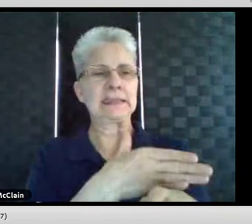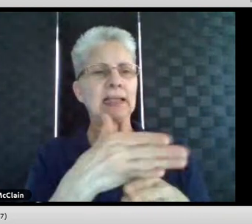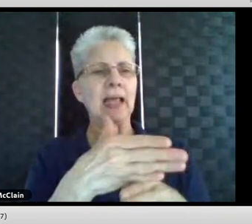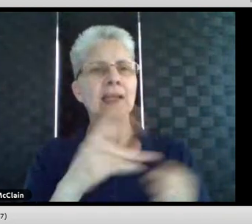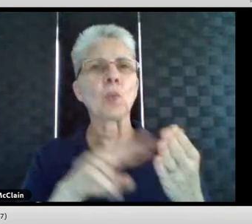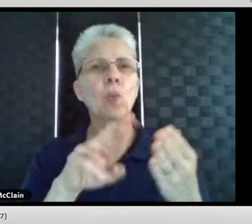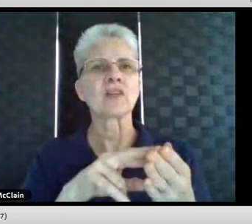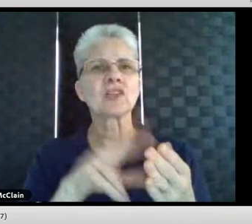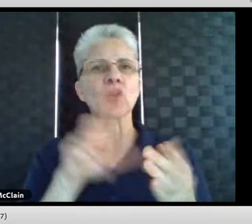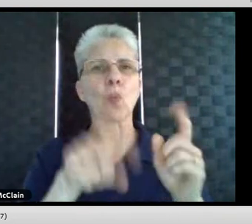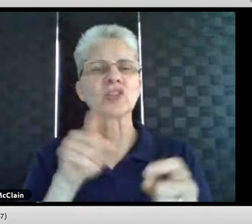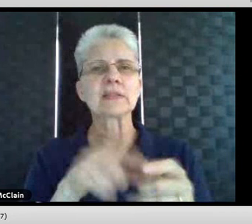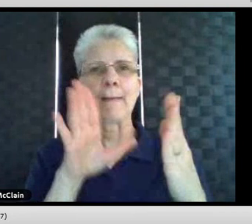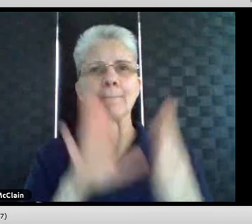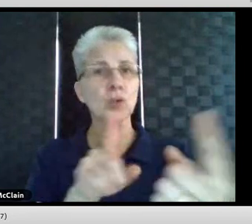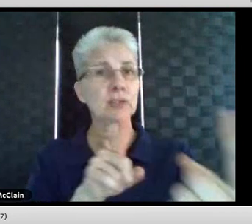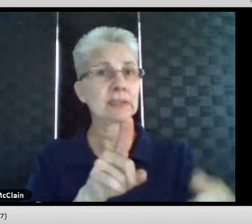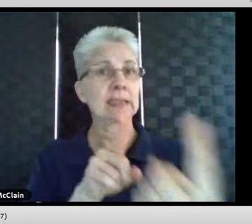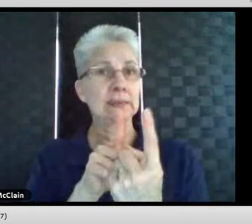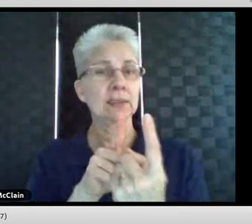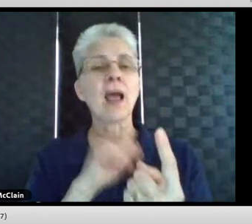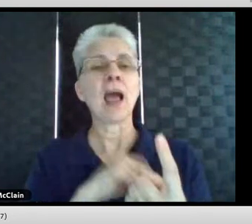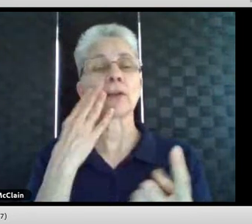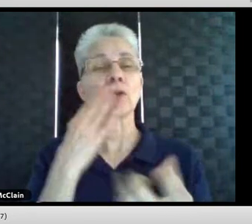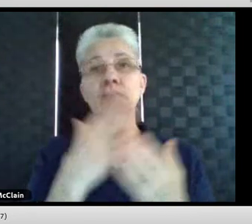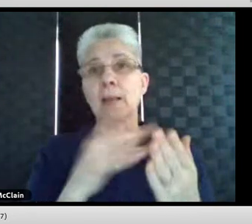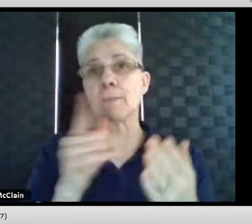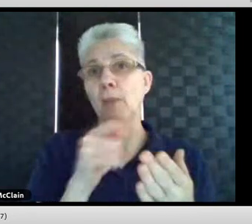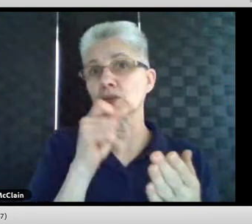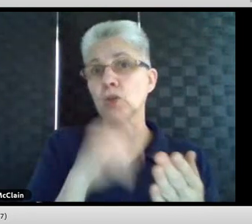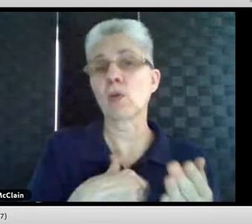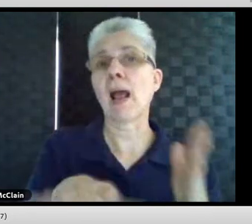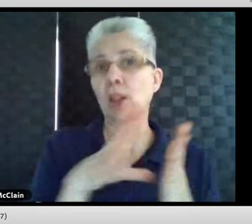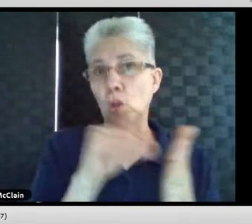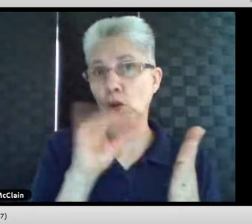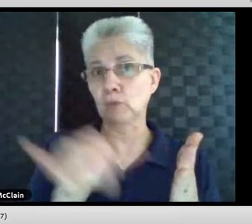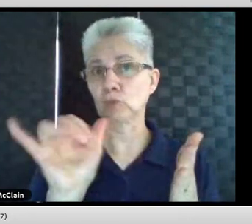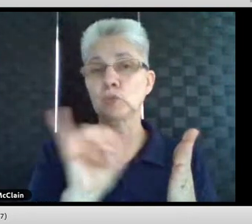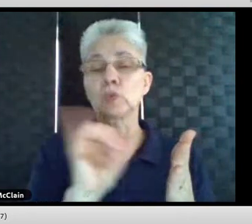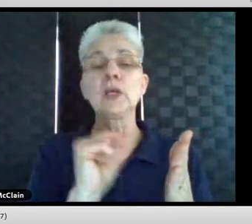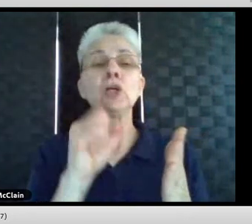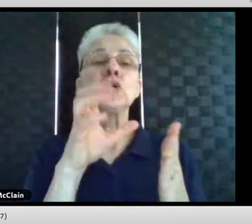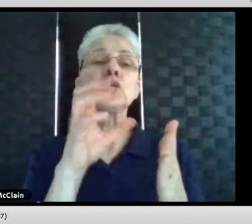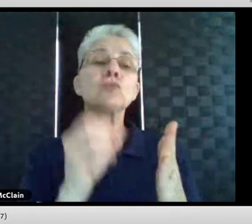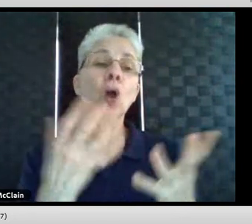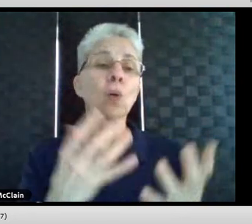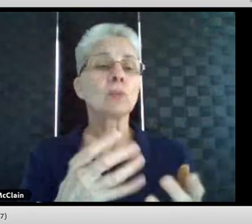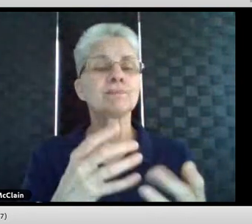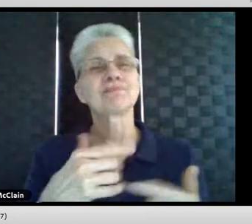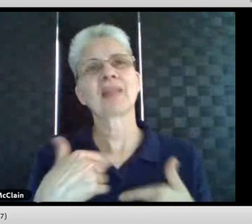and I don't know if that's the case for you. Some libraries don't. I found that out, too, and so live, real-time reference